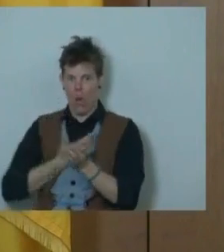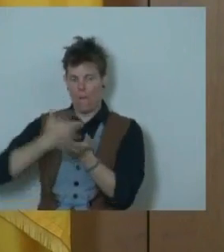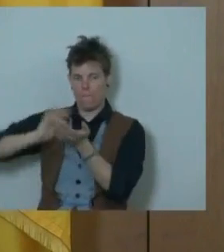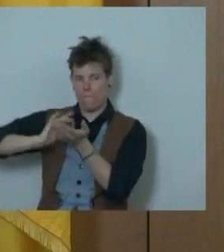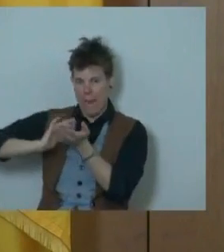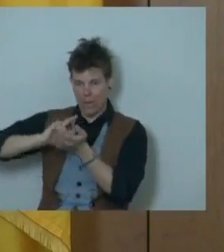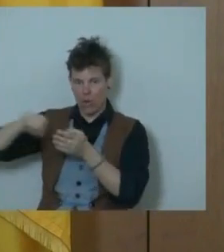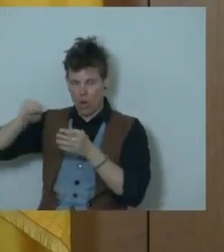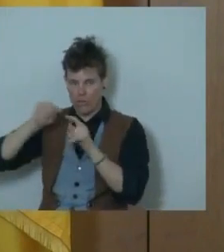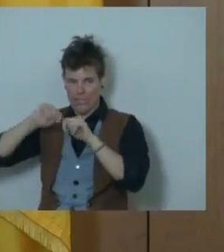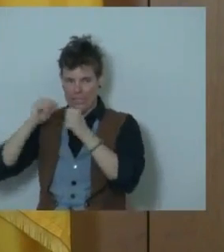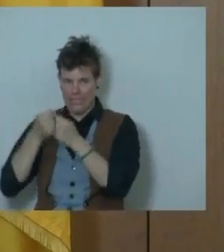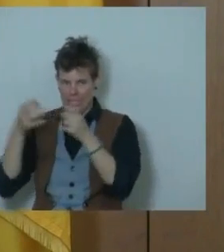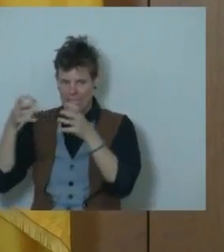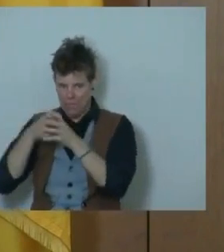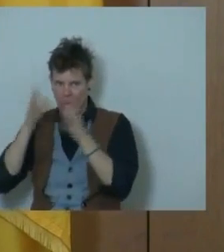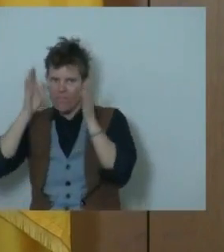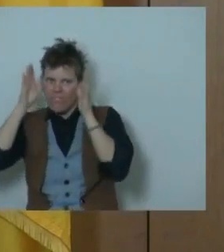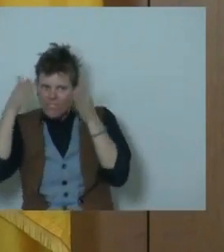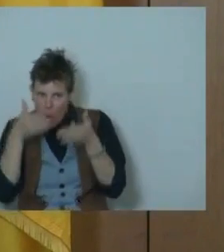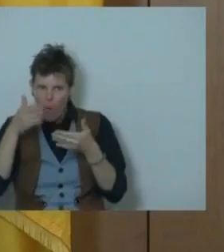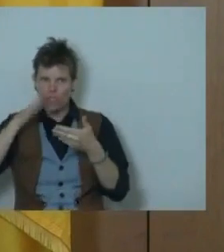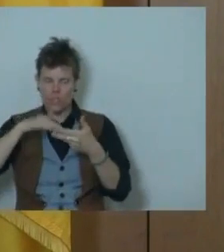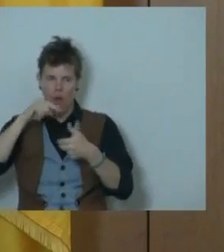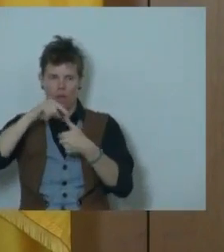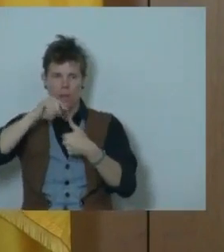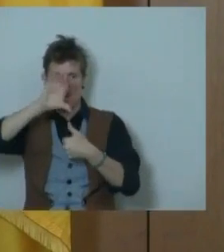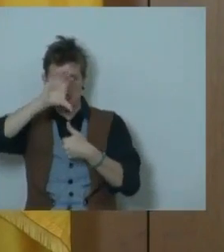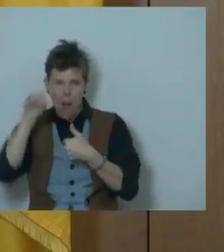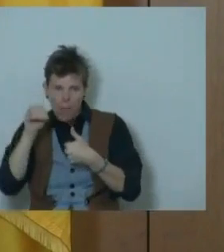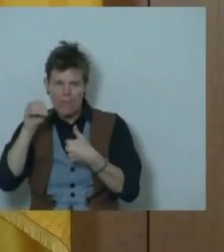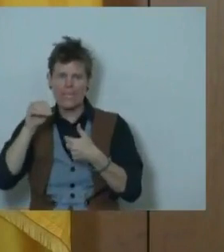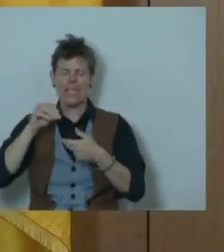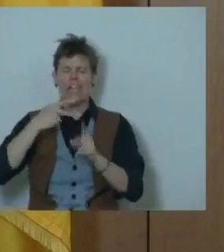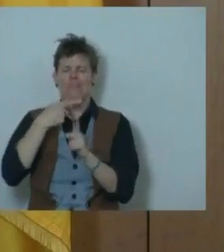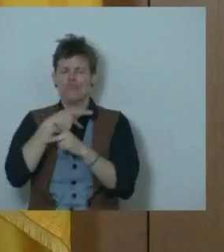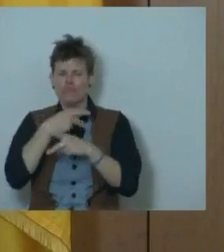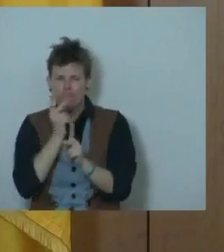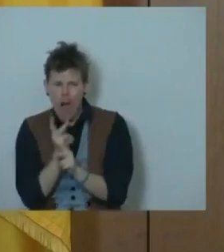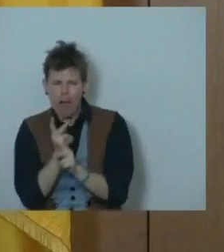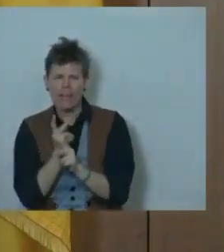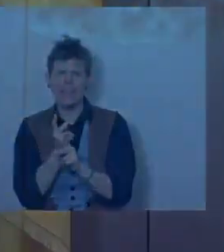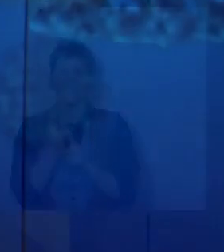WE HAVE TO BE CAREFUL ABOUT THAT.